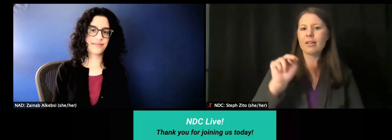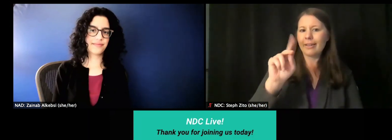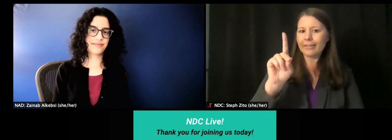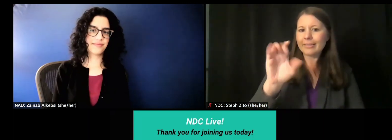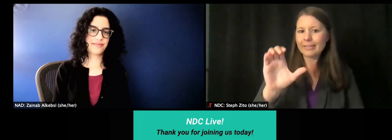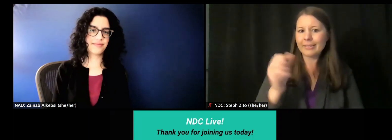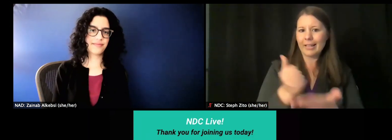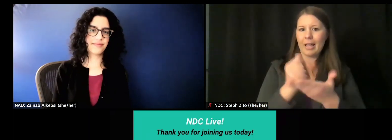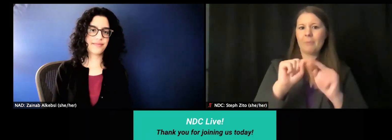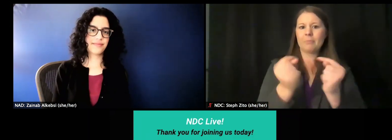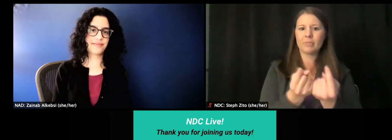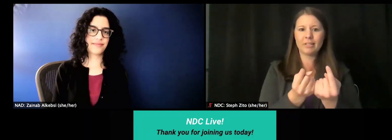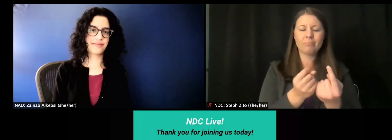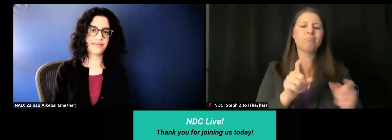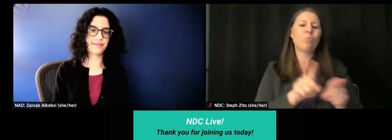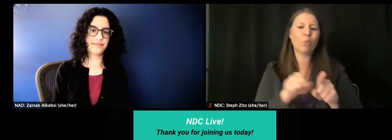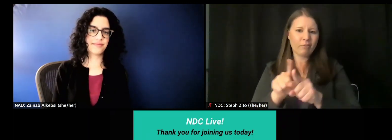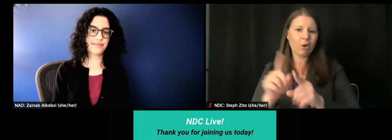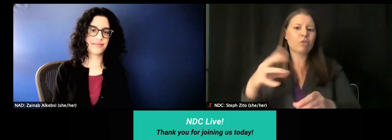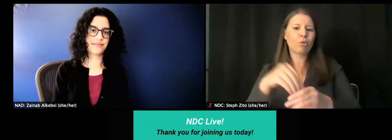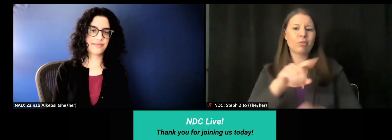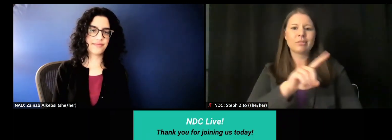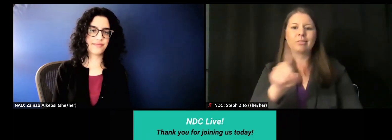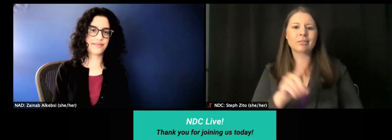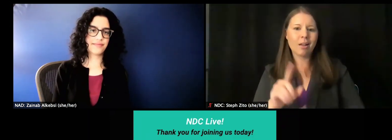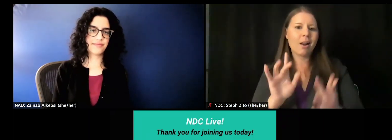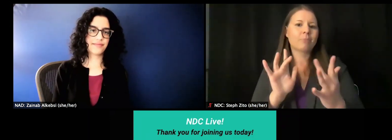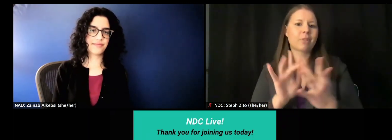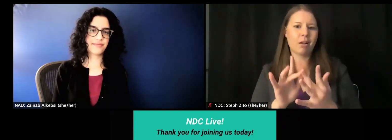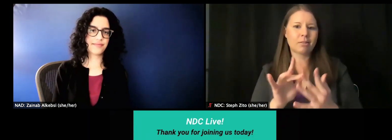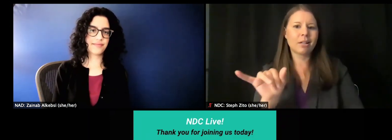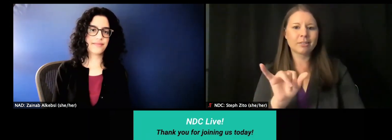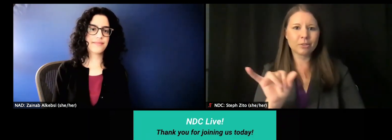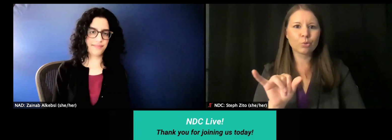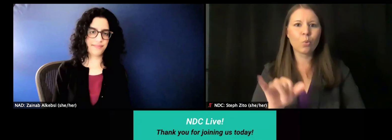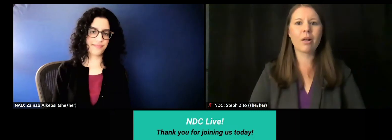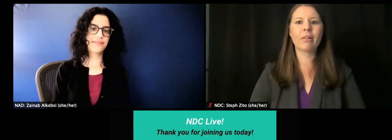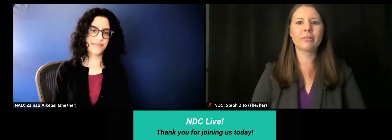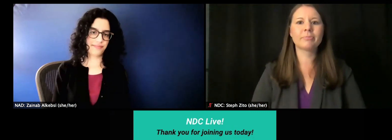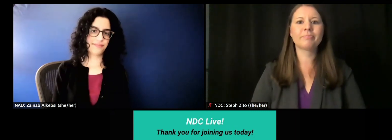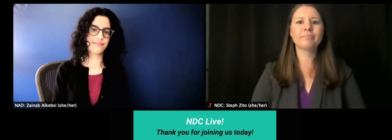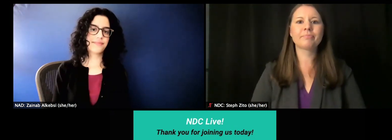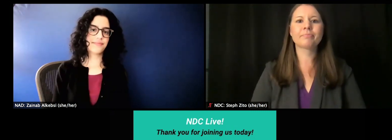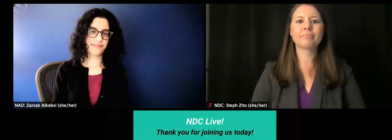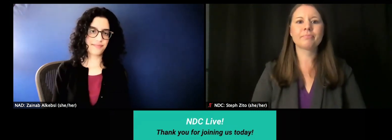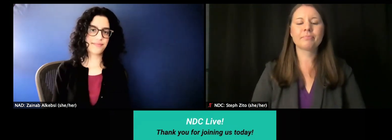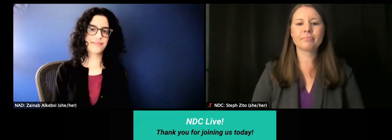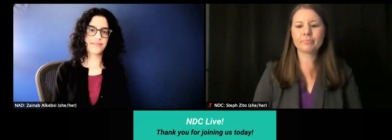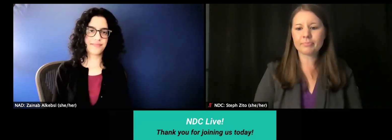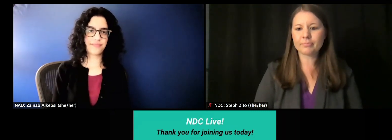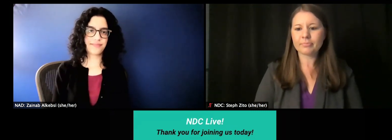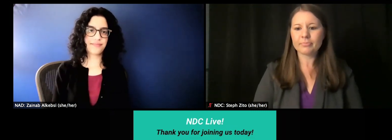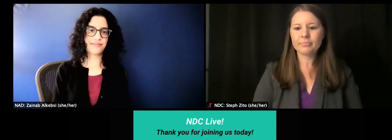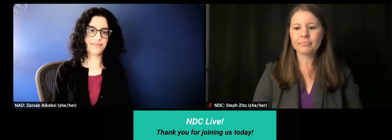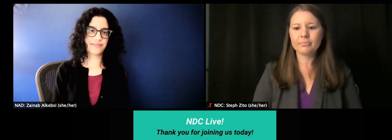you can reach out to the NDC help team and you can also be in touch with Zainab as well. The information is on the slide.